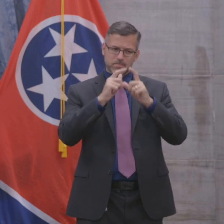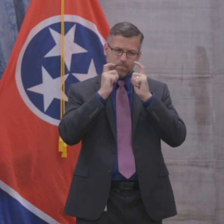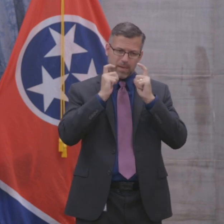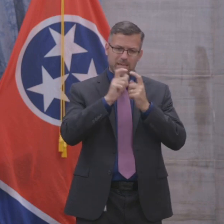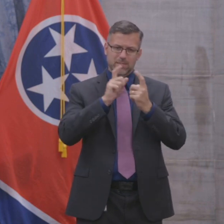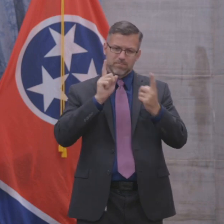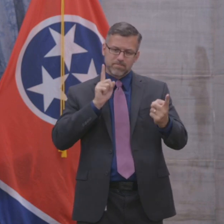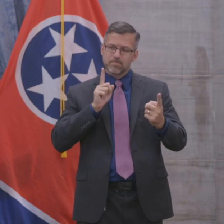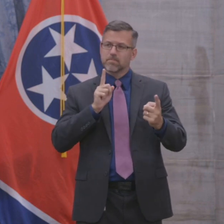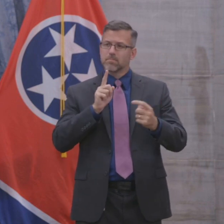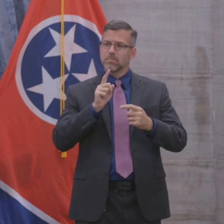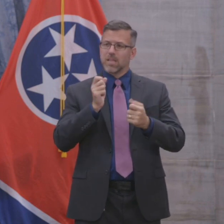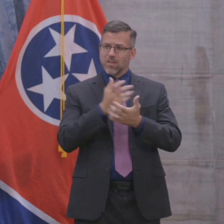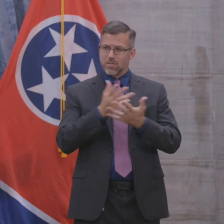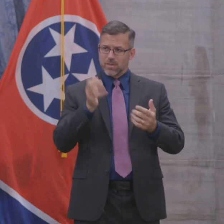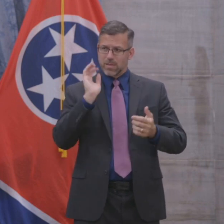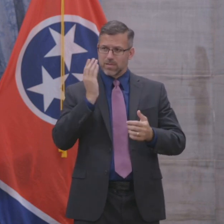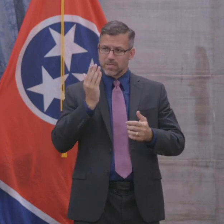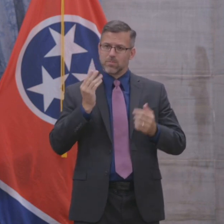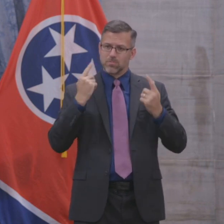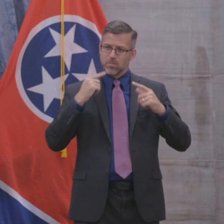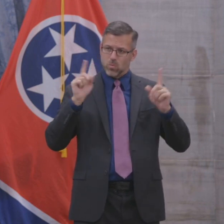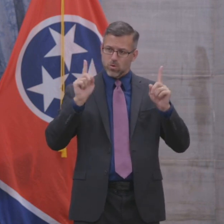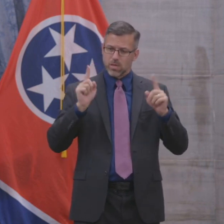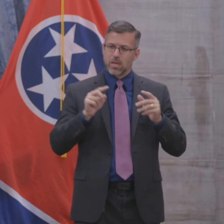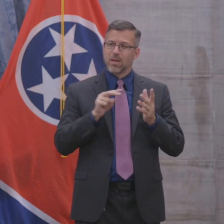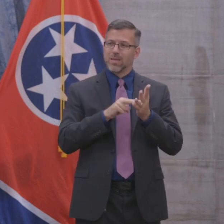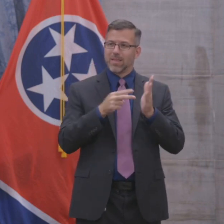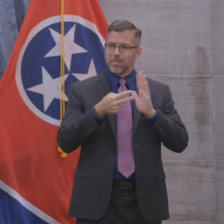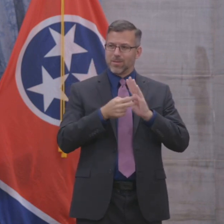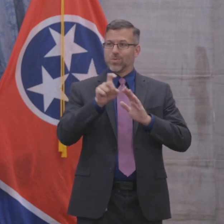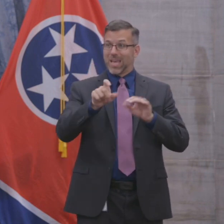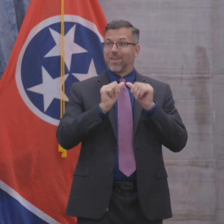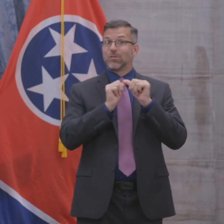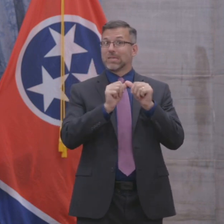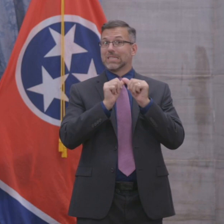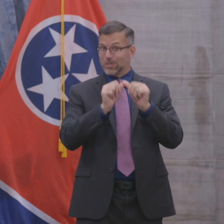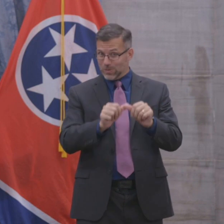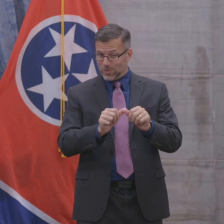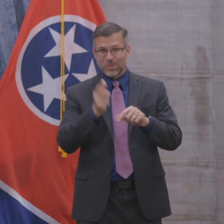now. GOV. LEE: I'll be comfortable when we don't have cases of COVID in our state. Where we